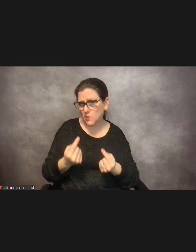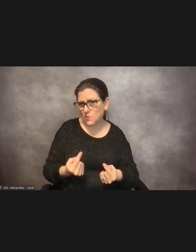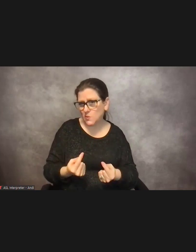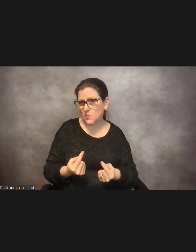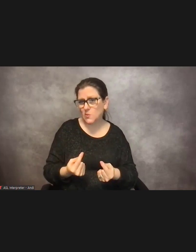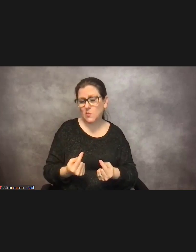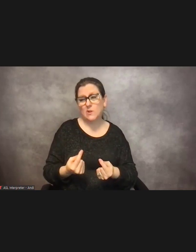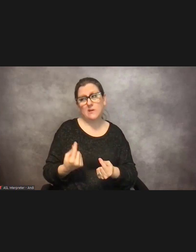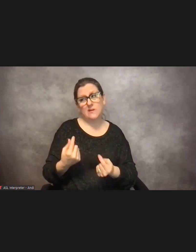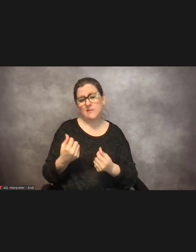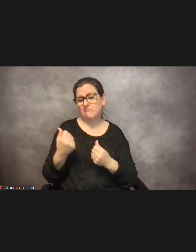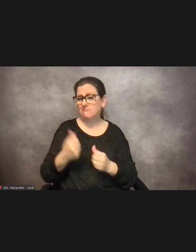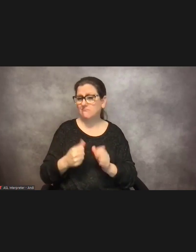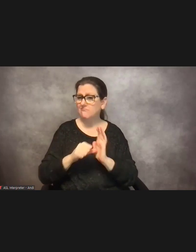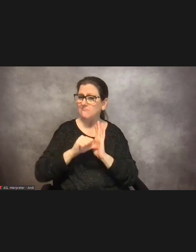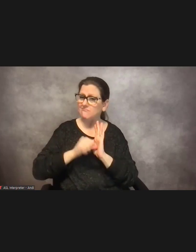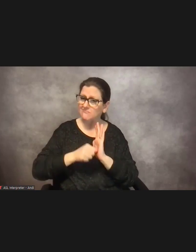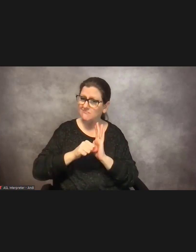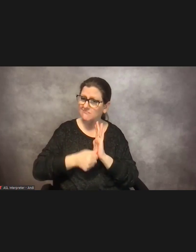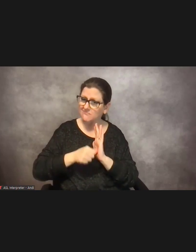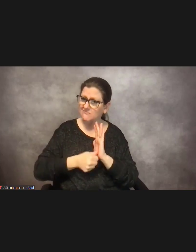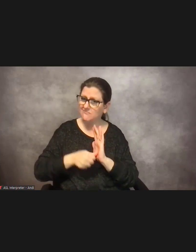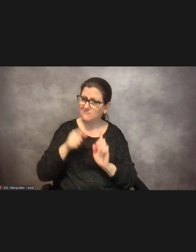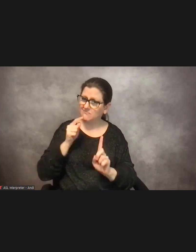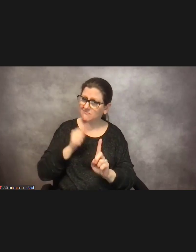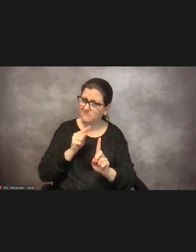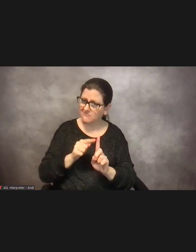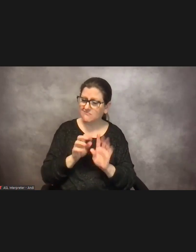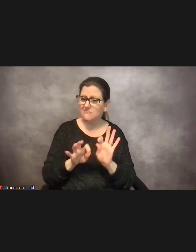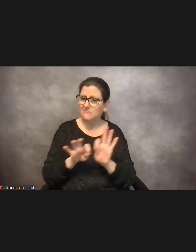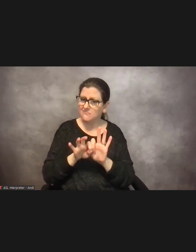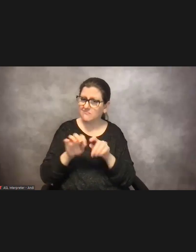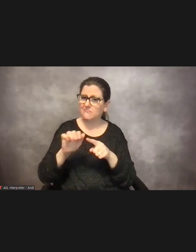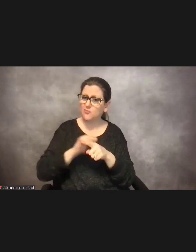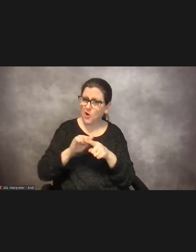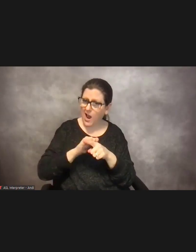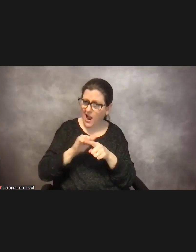We really can't emphasize enough, um, the importance of training and